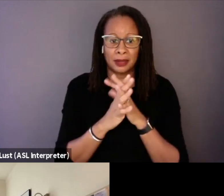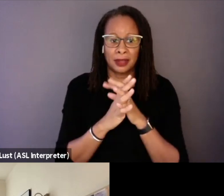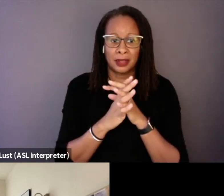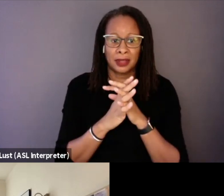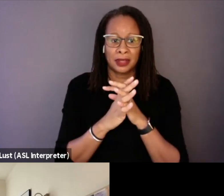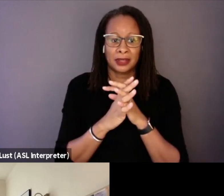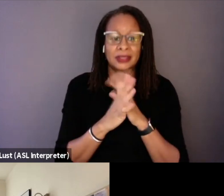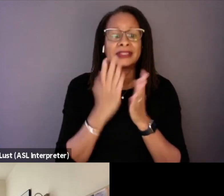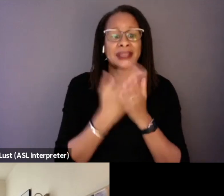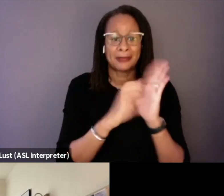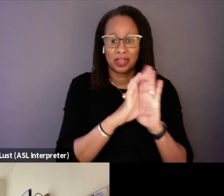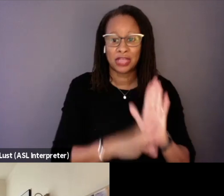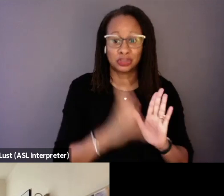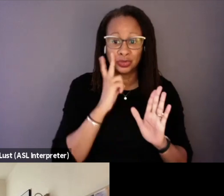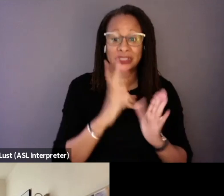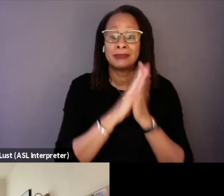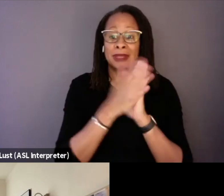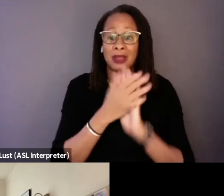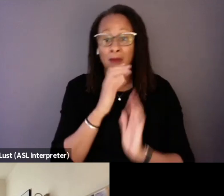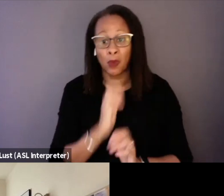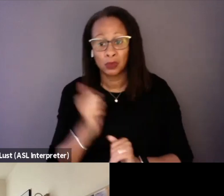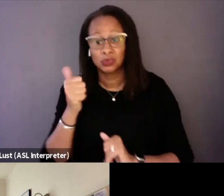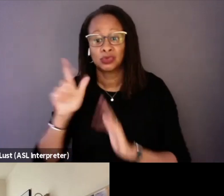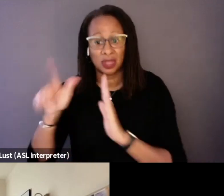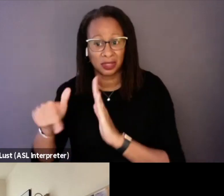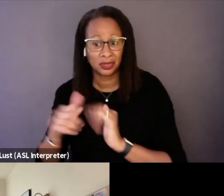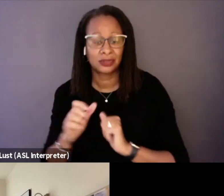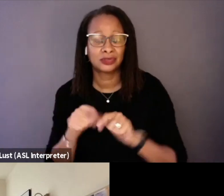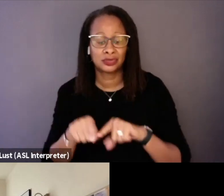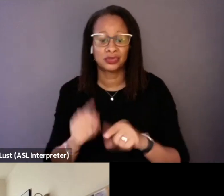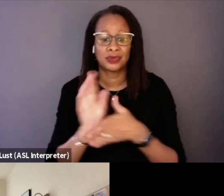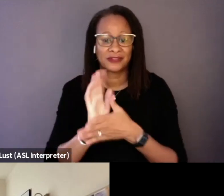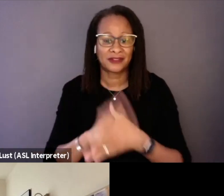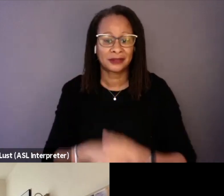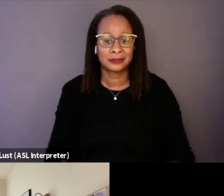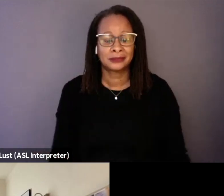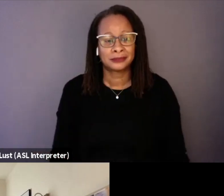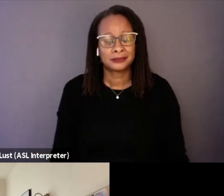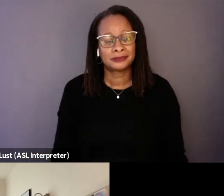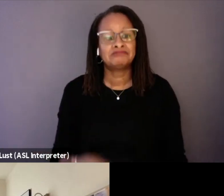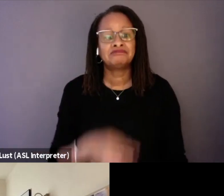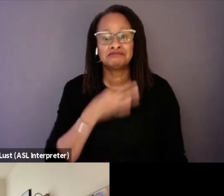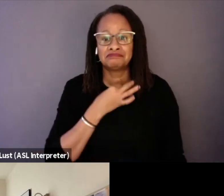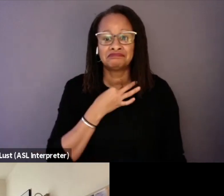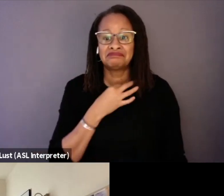Some of them, yeah--- Yes I wondered how long it was. Yeah.